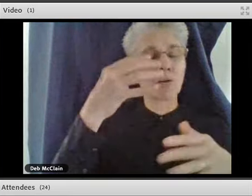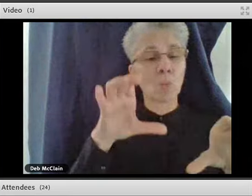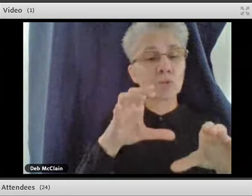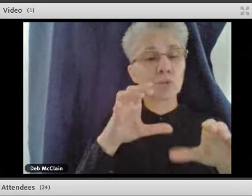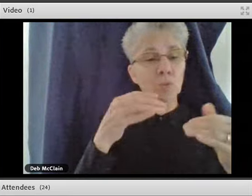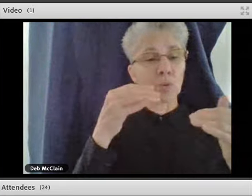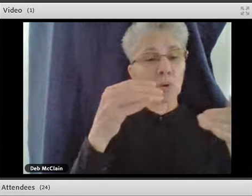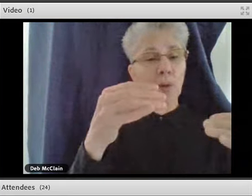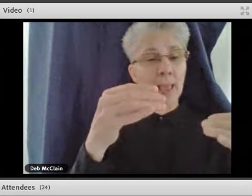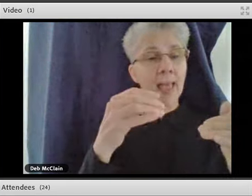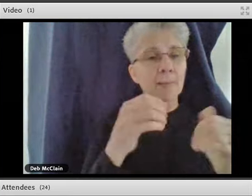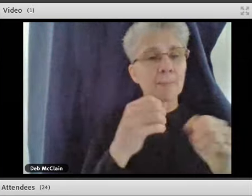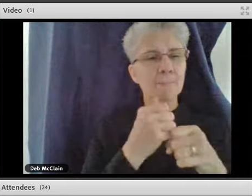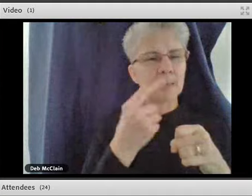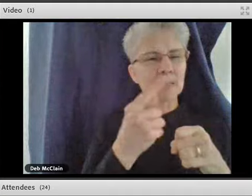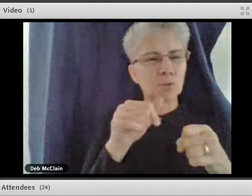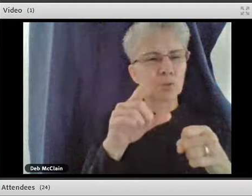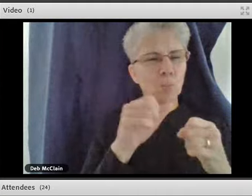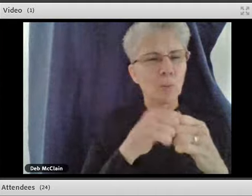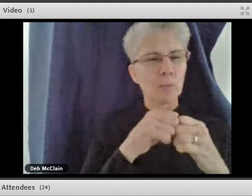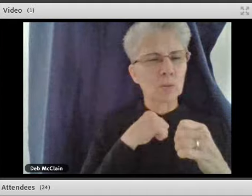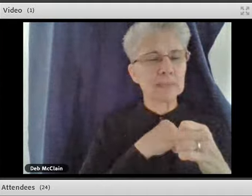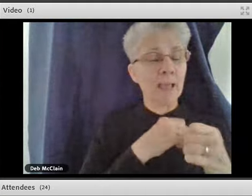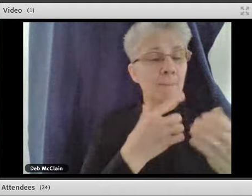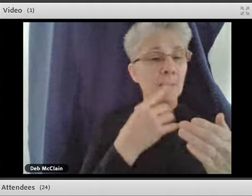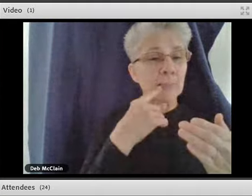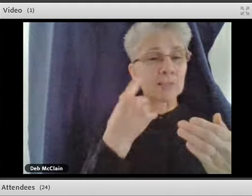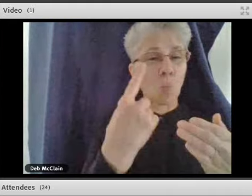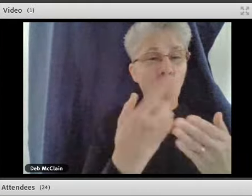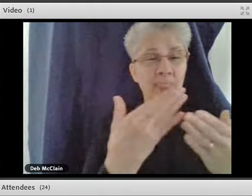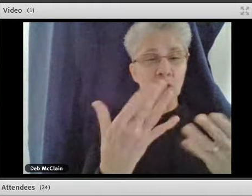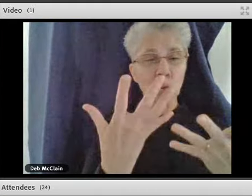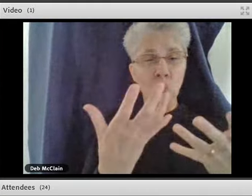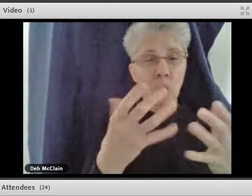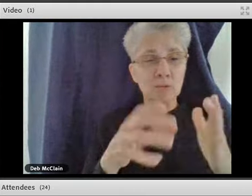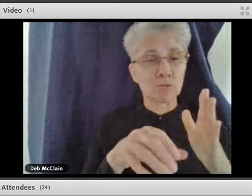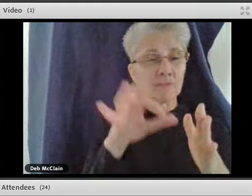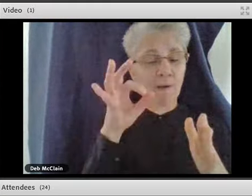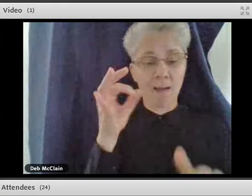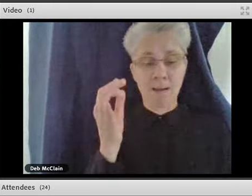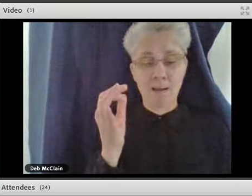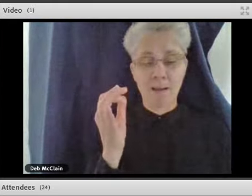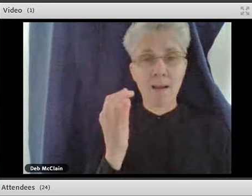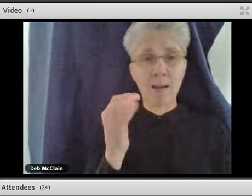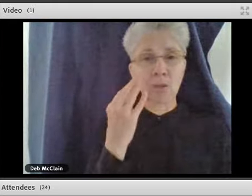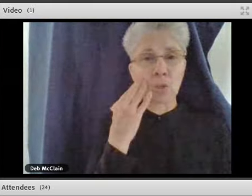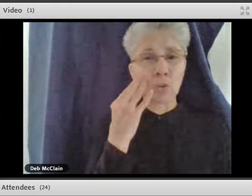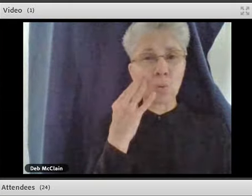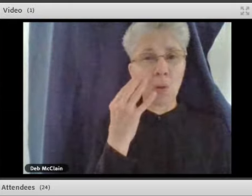So, homework checklist. This is the whole list. If you would like to do it, please go forth. Maybe it's something you do with your staff.